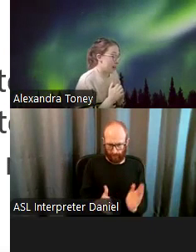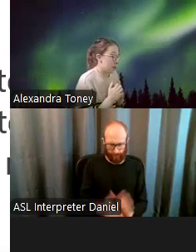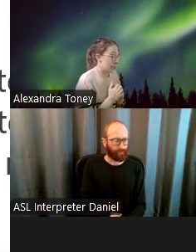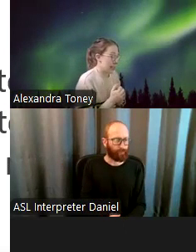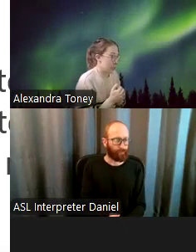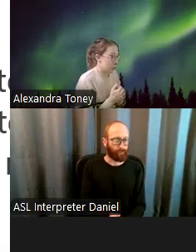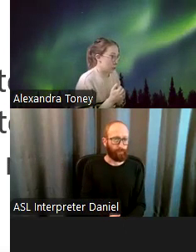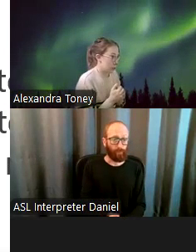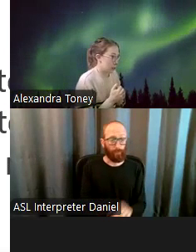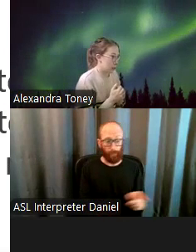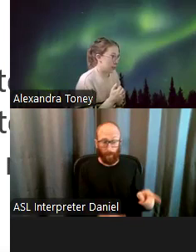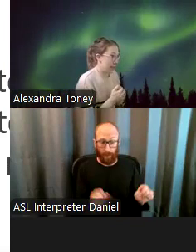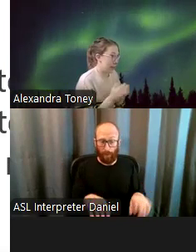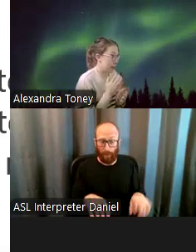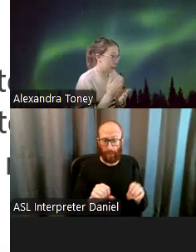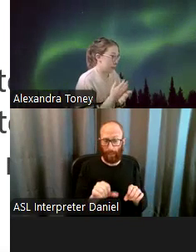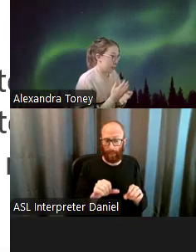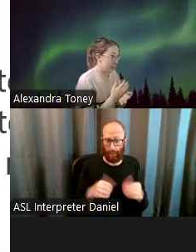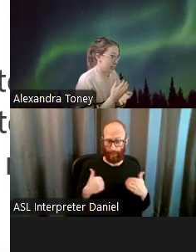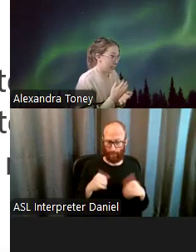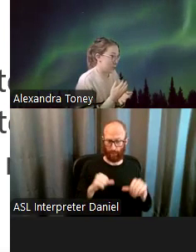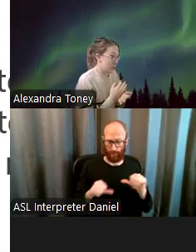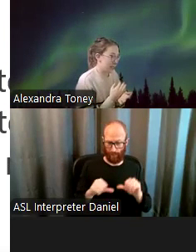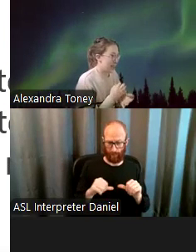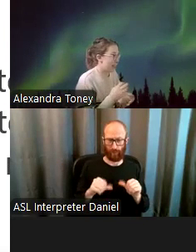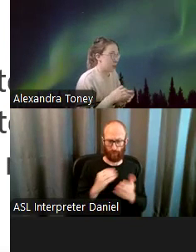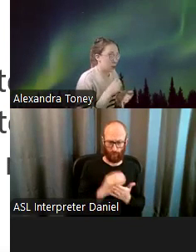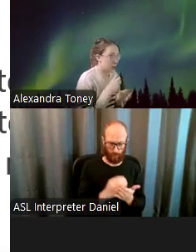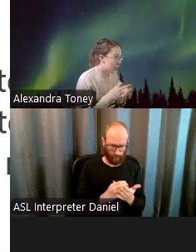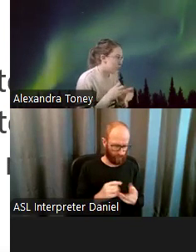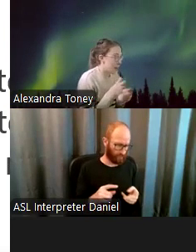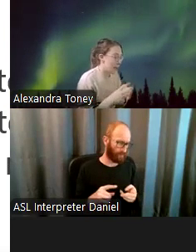animal science course that can be the first CTE course to have that early job